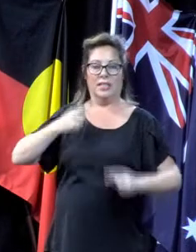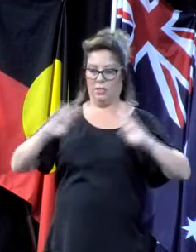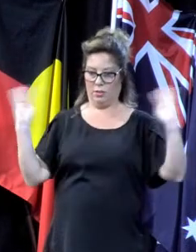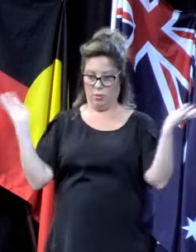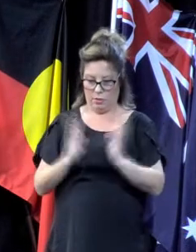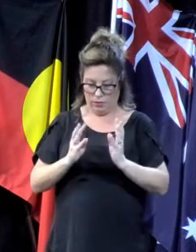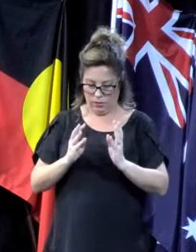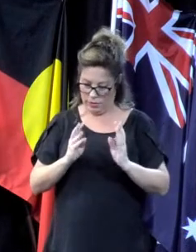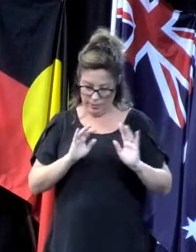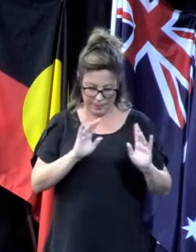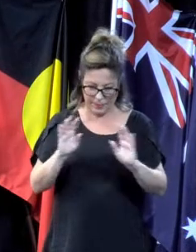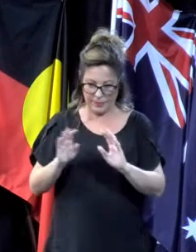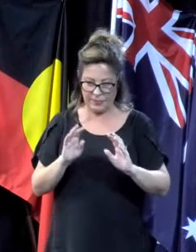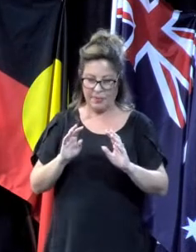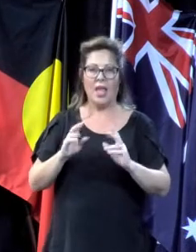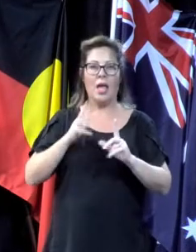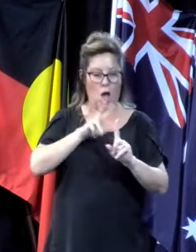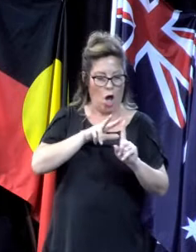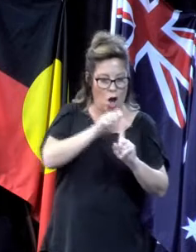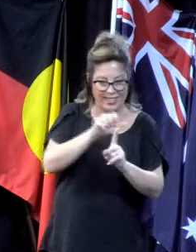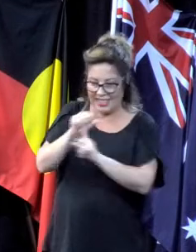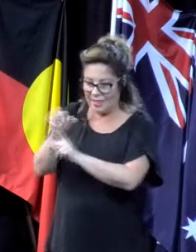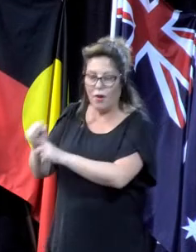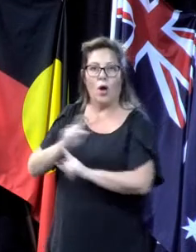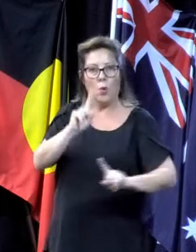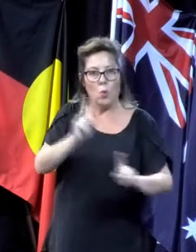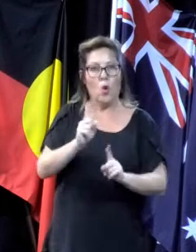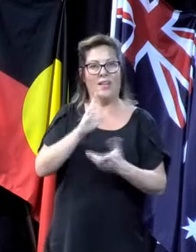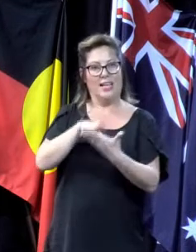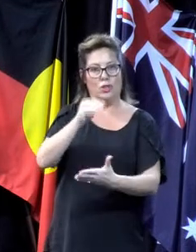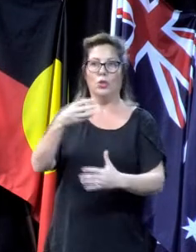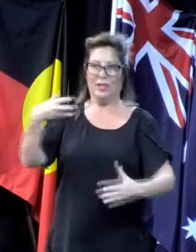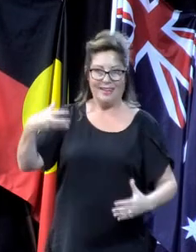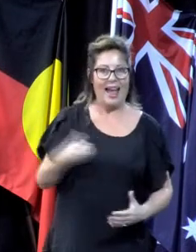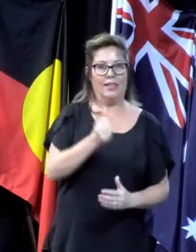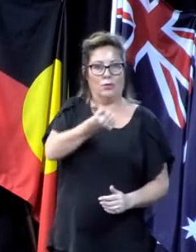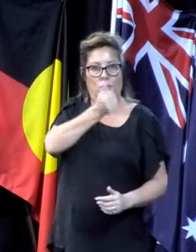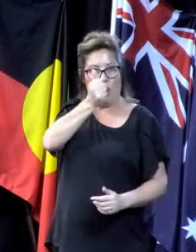and clearly articulate what students need to know and be able to do to be successful in the assessment item for year ten.